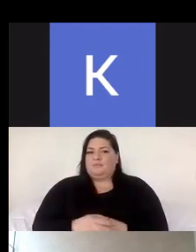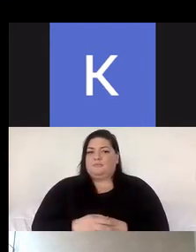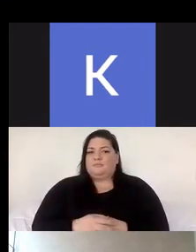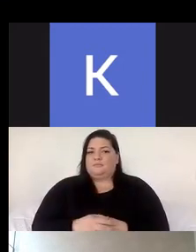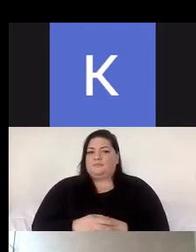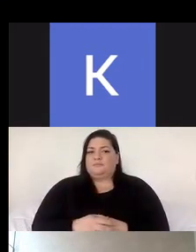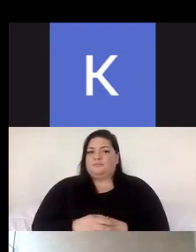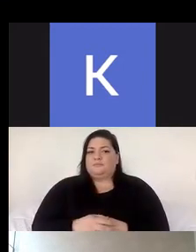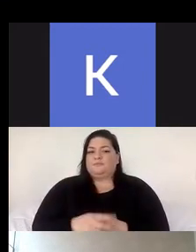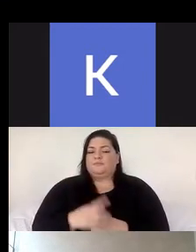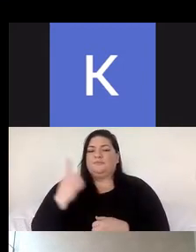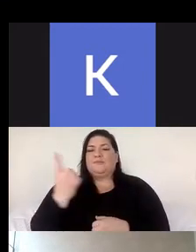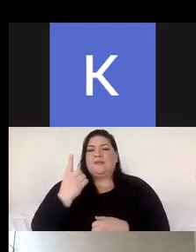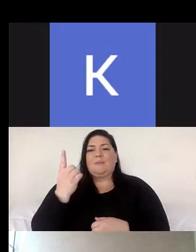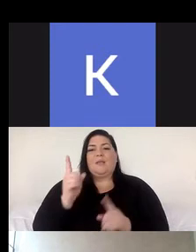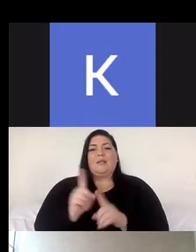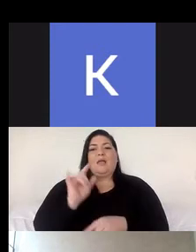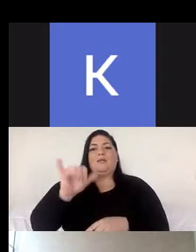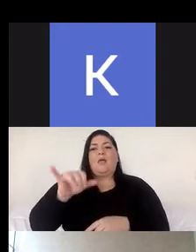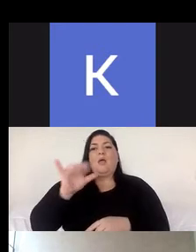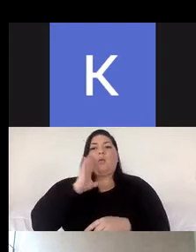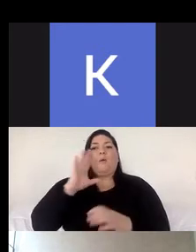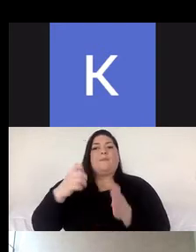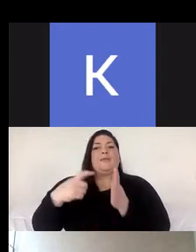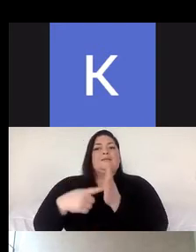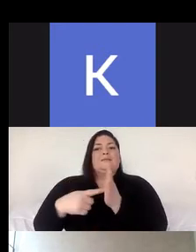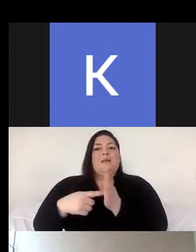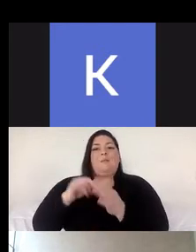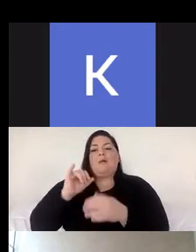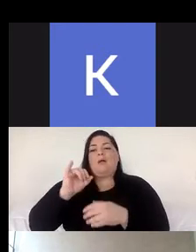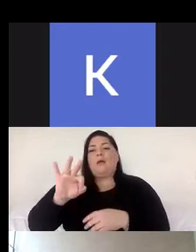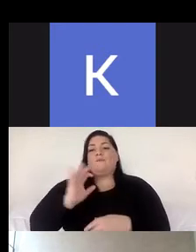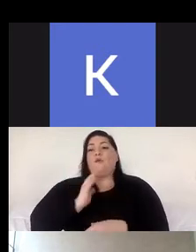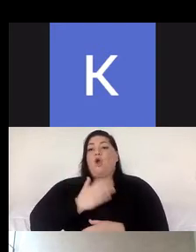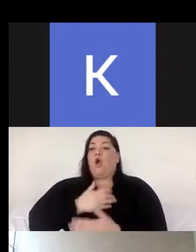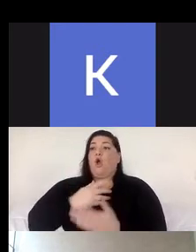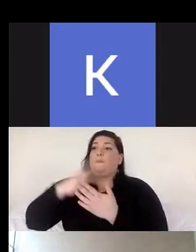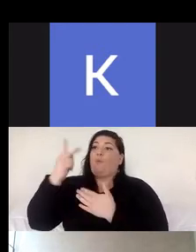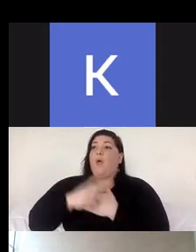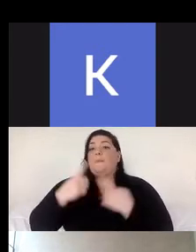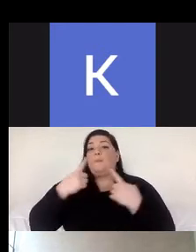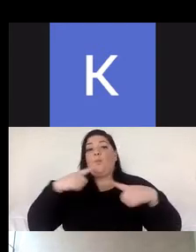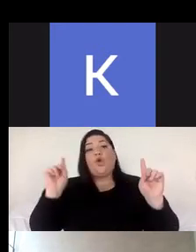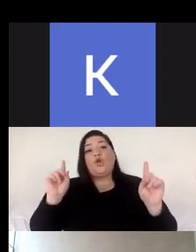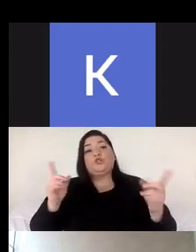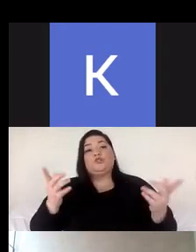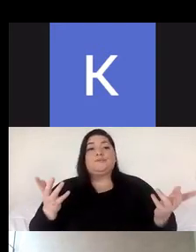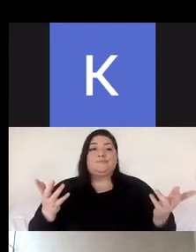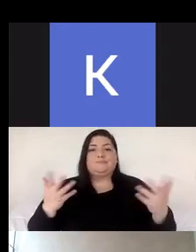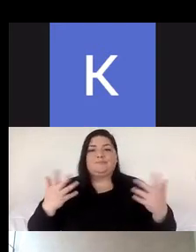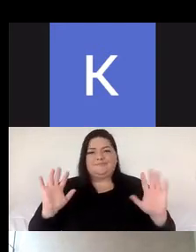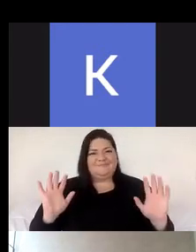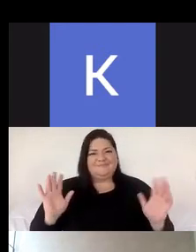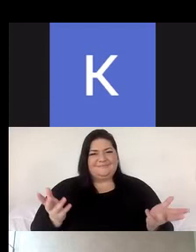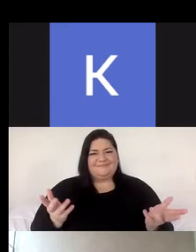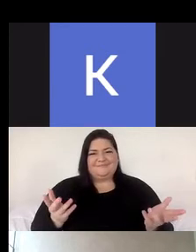Something like that would be, an example of that would be, our program works. OK. That didn't really say anything about why